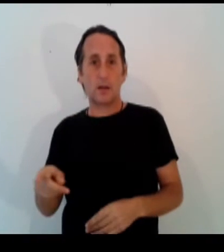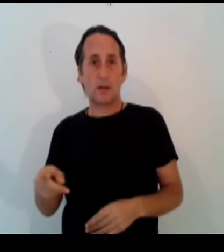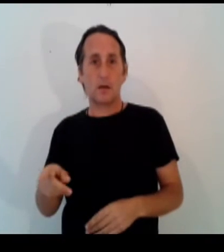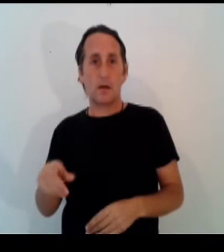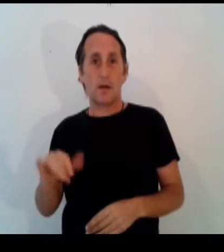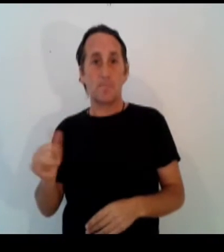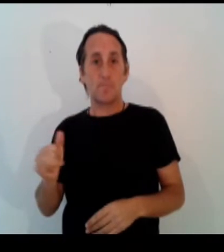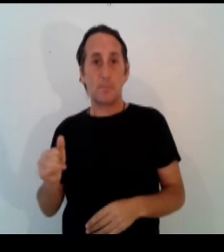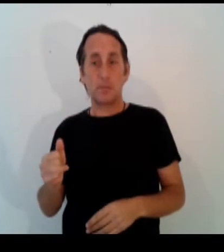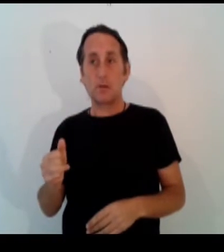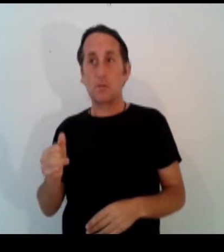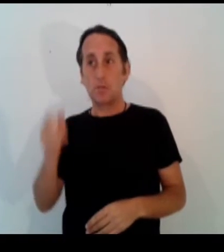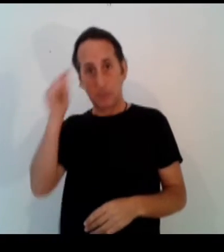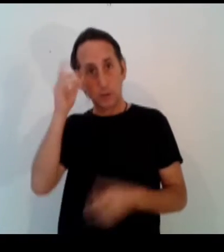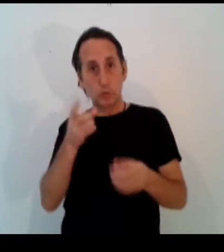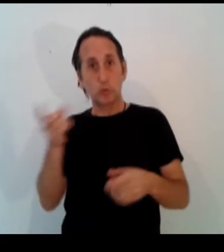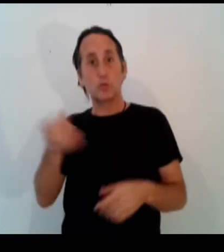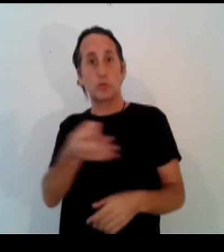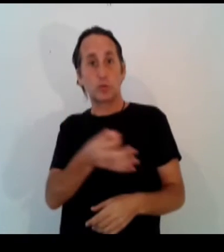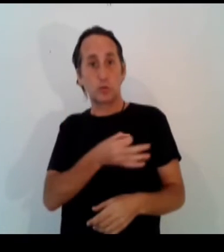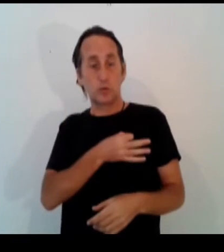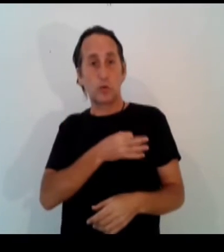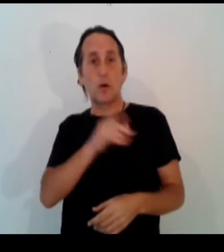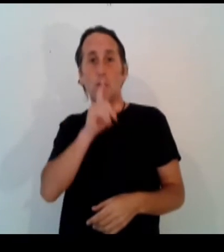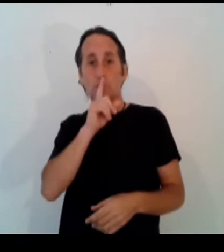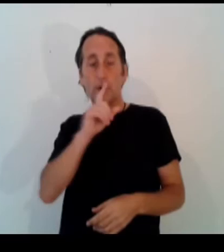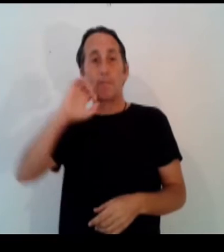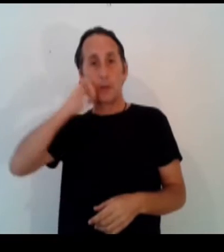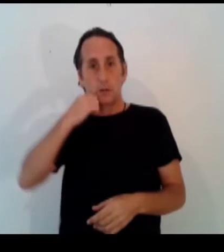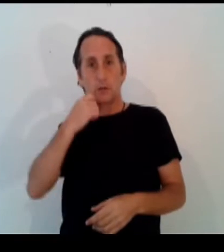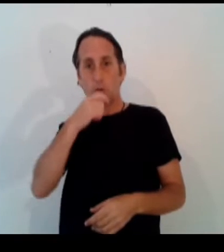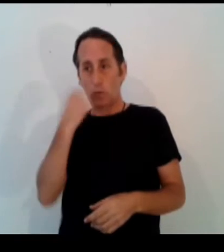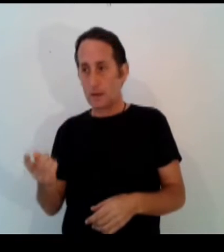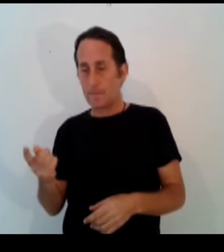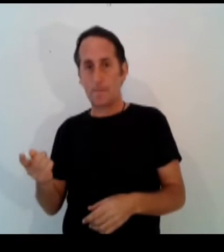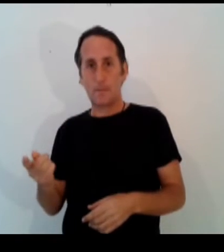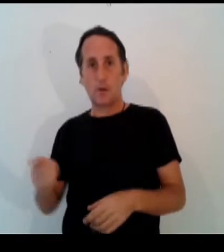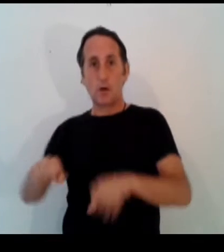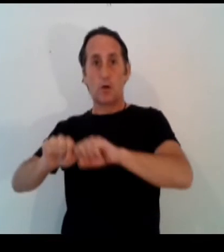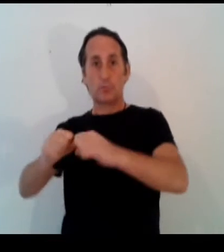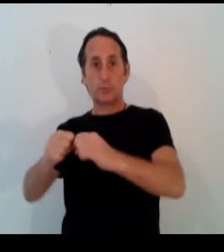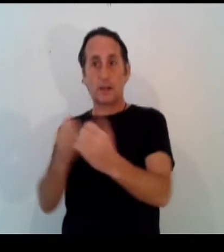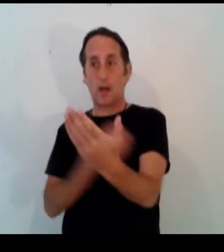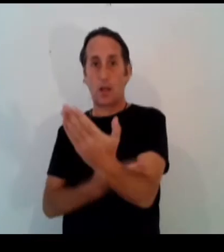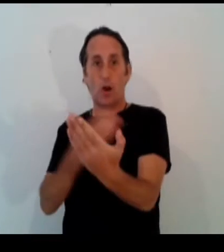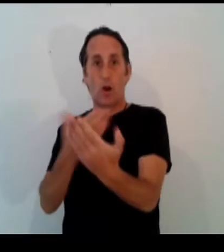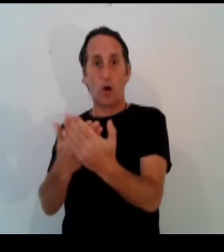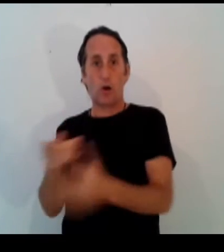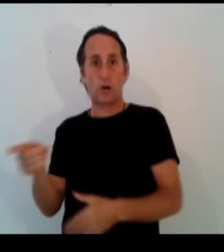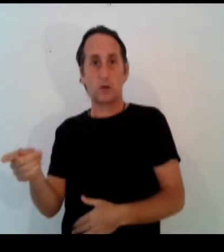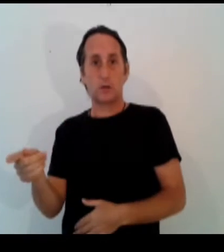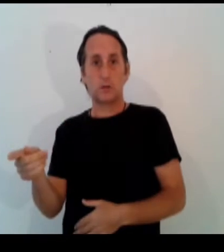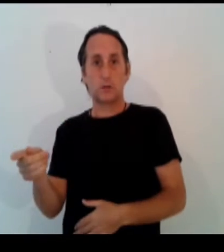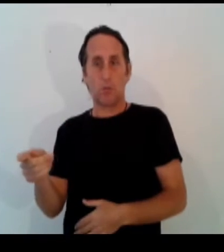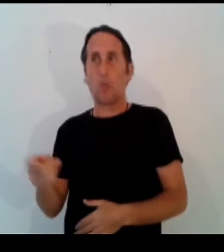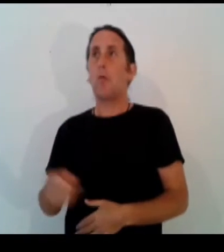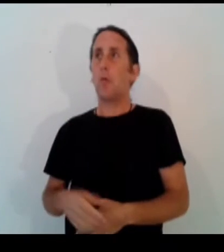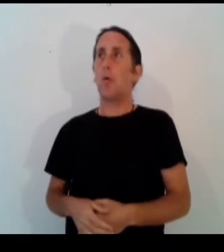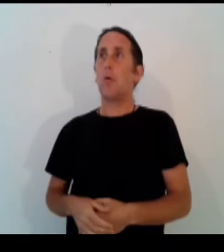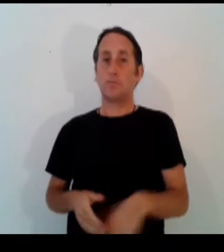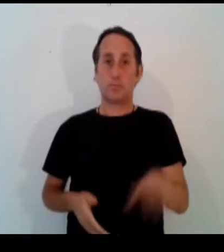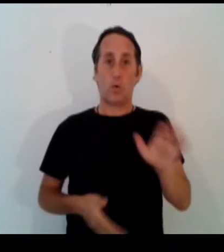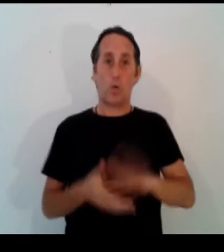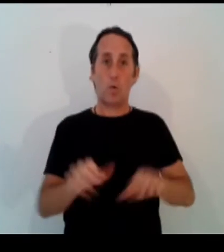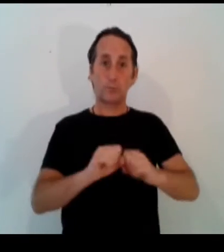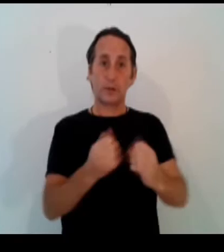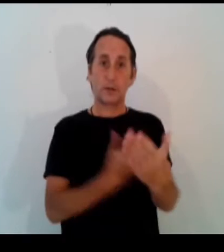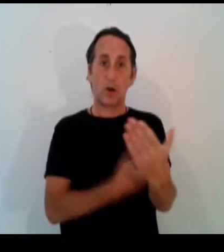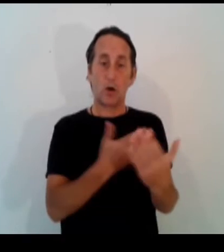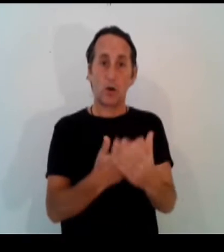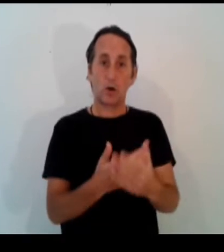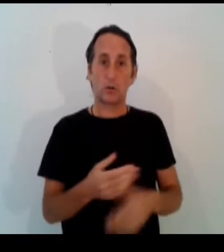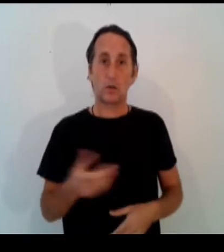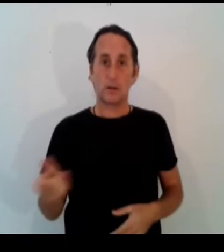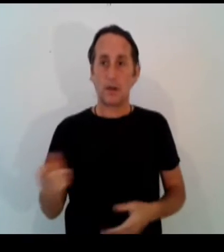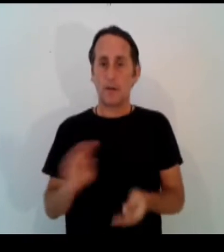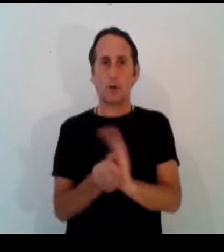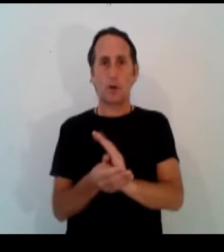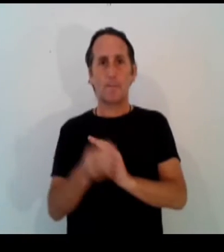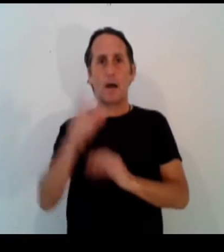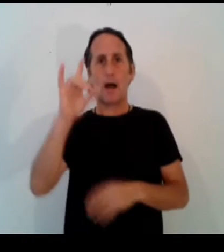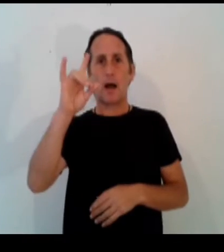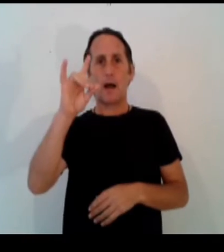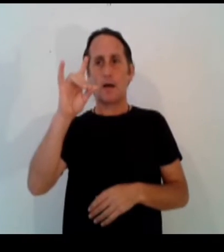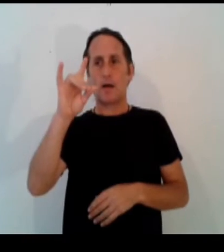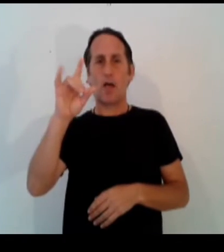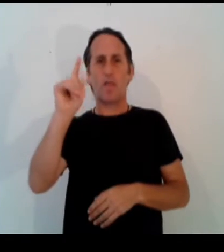who maybe are well intentioned but because they are told to do things which are against the law they go and do them, they become hired thugs